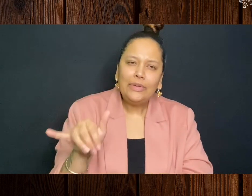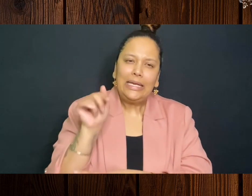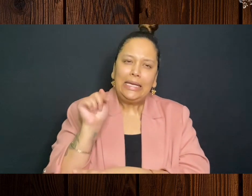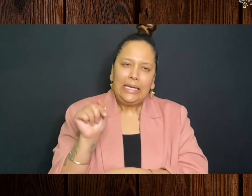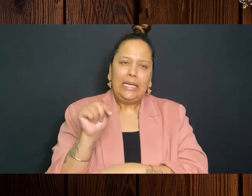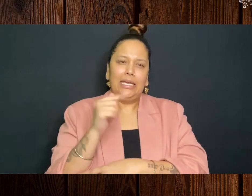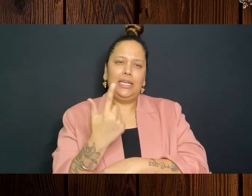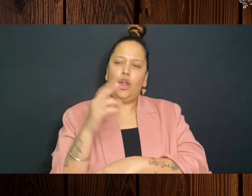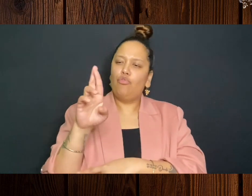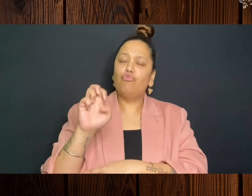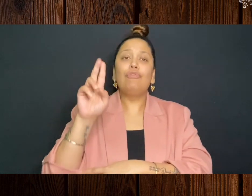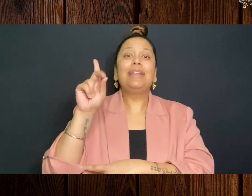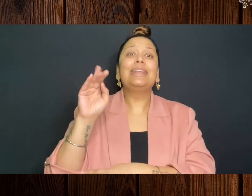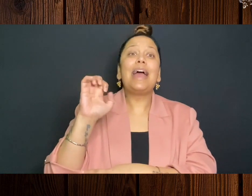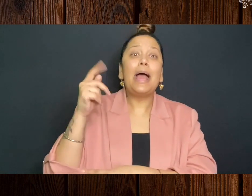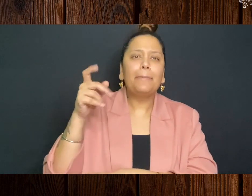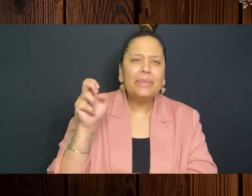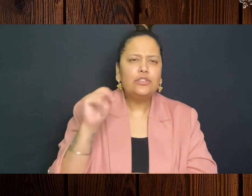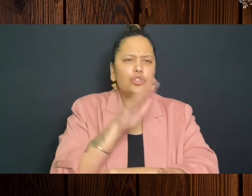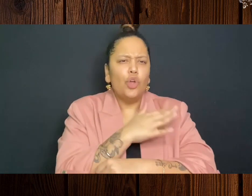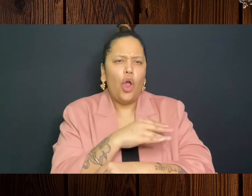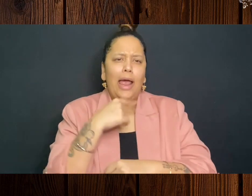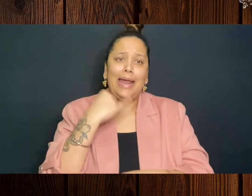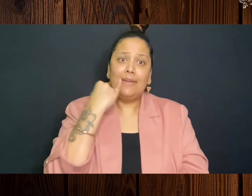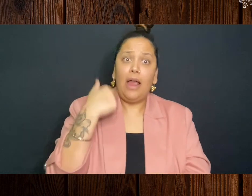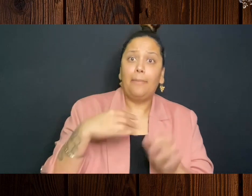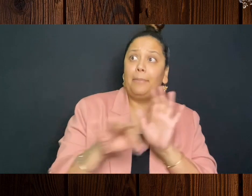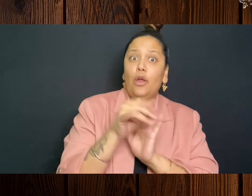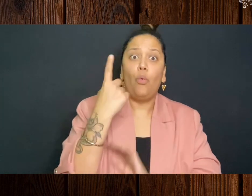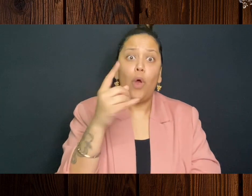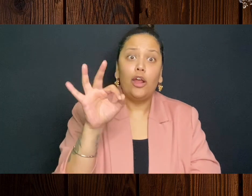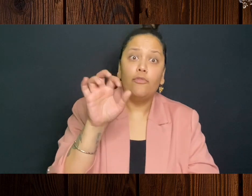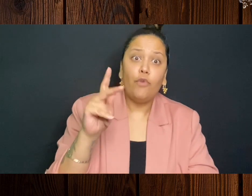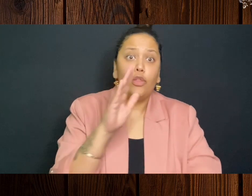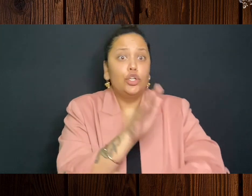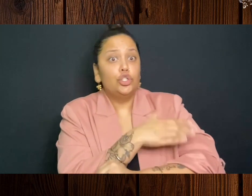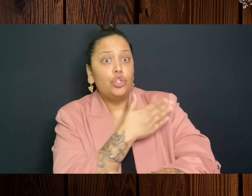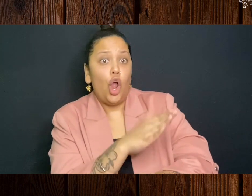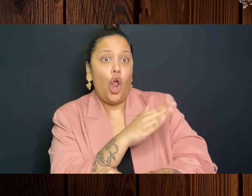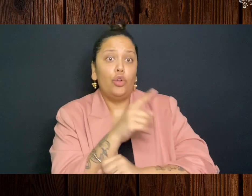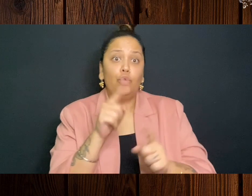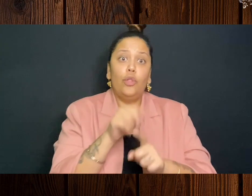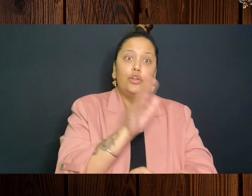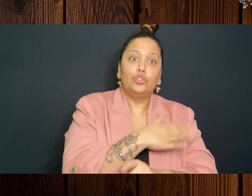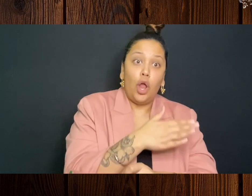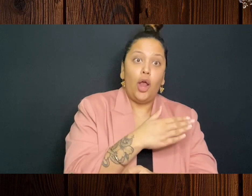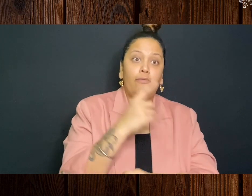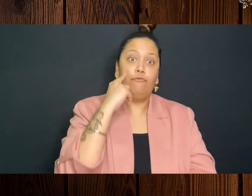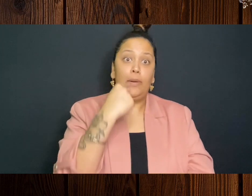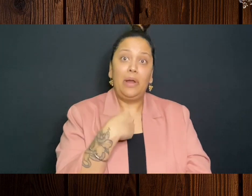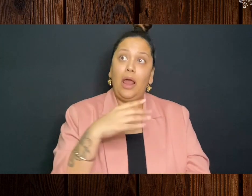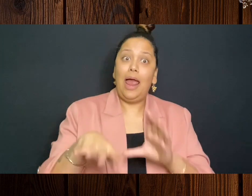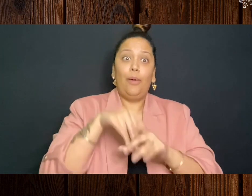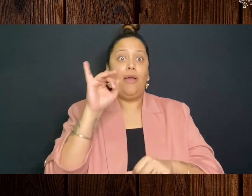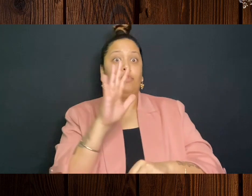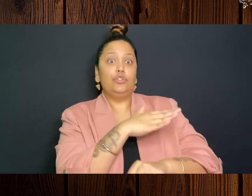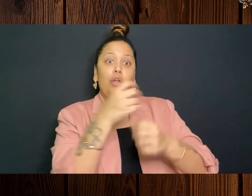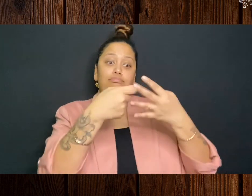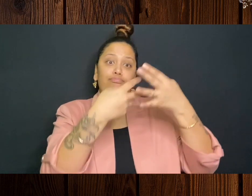“Redemption Song” was just like if I had to pick one folk song to be the folk song of all folk songs. For me personally, it